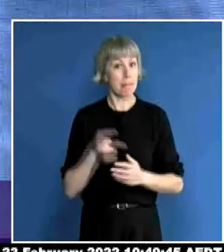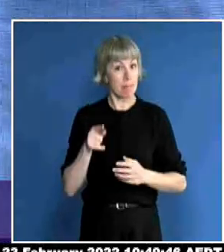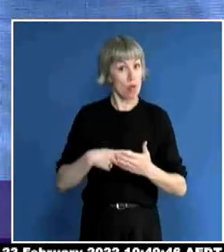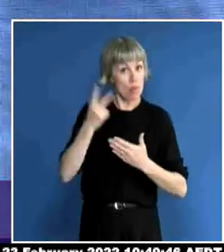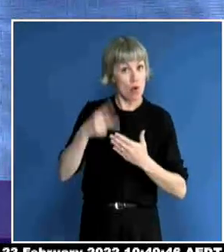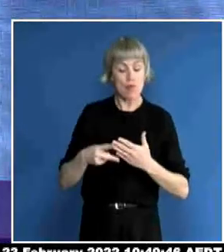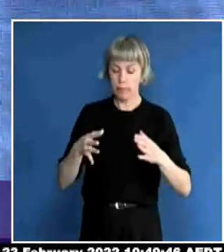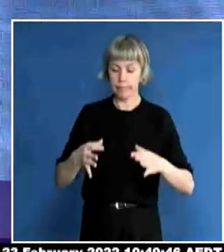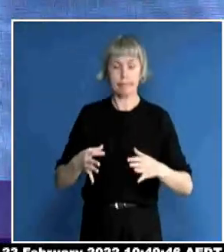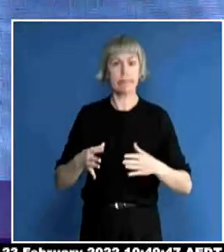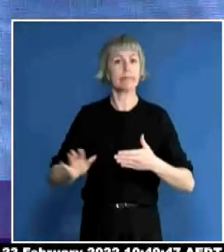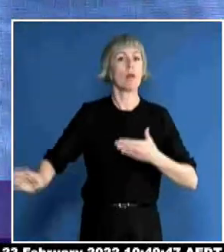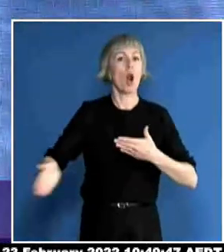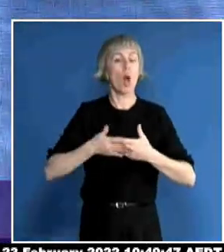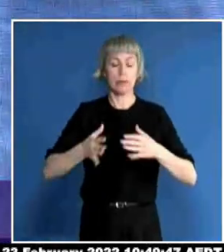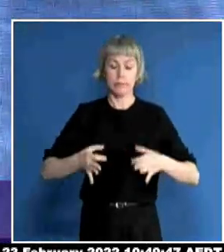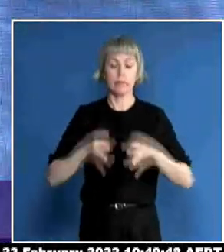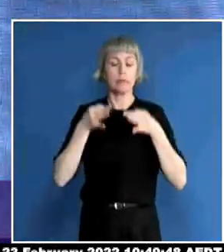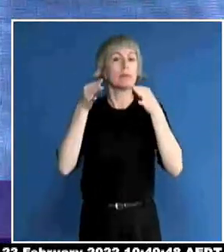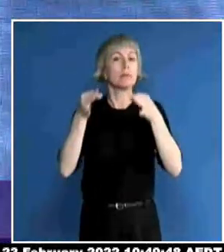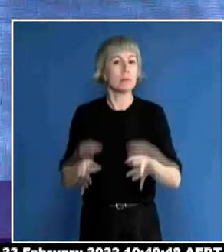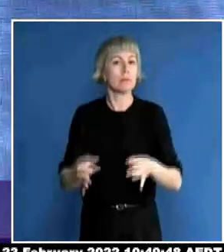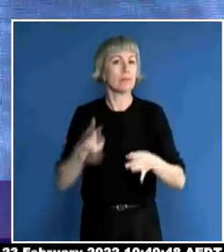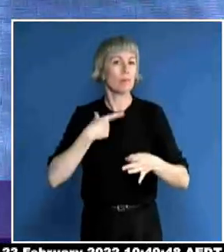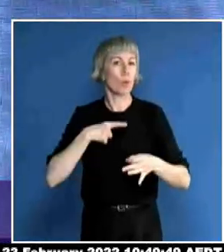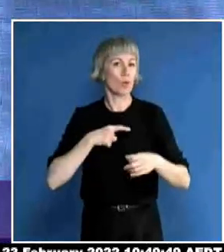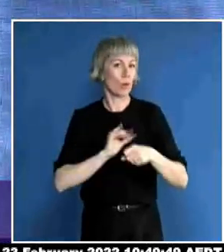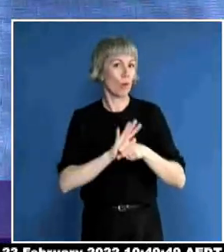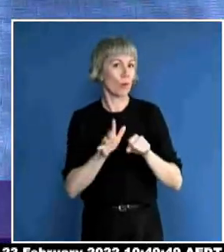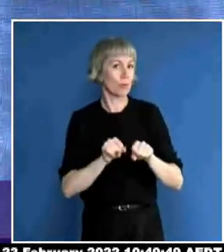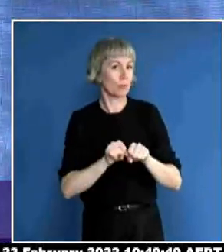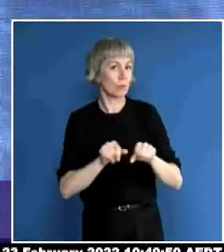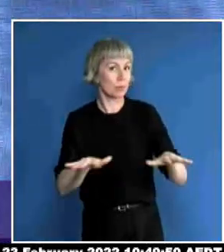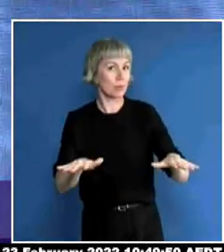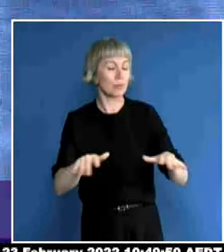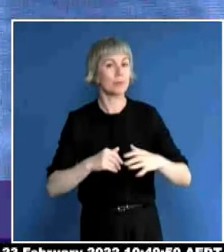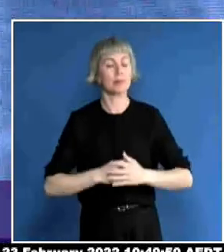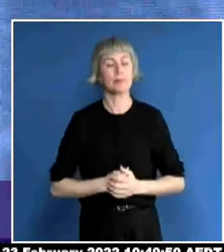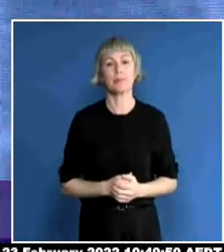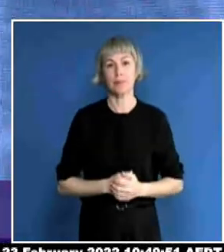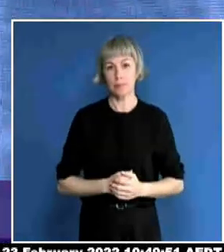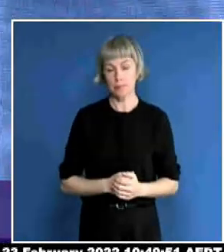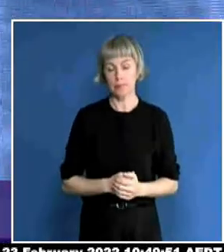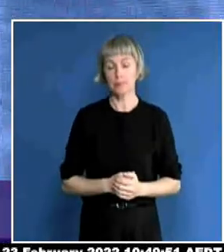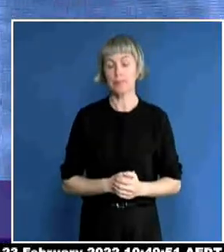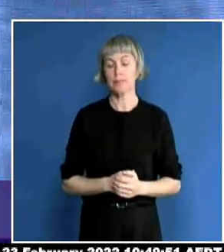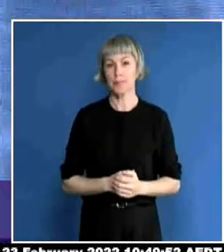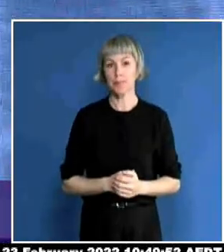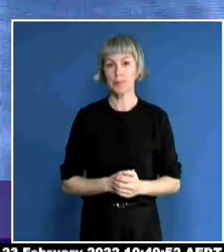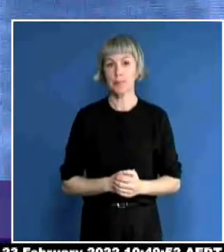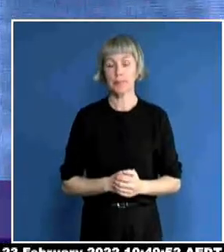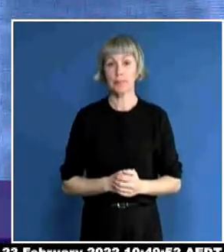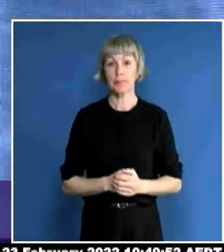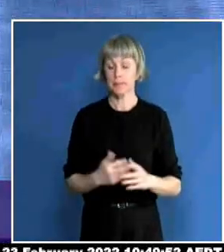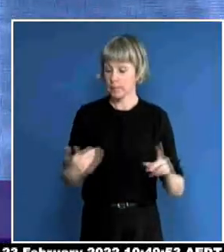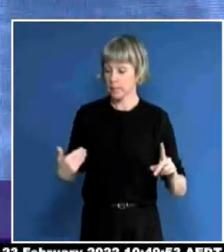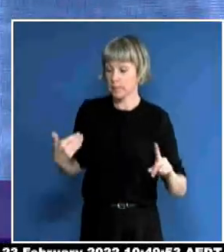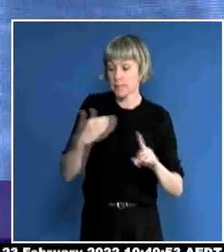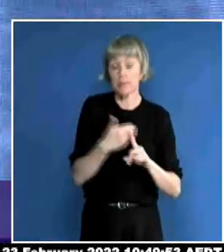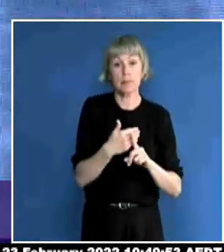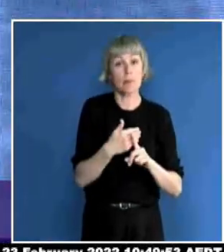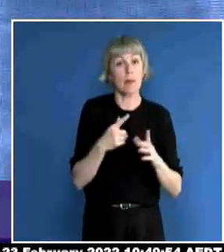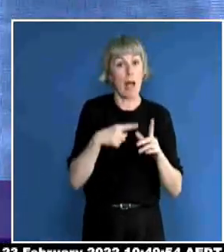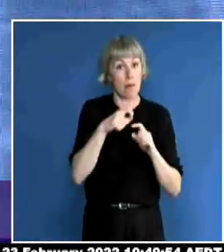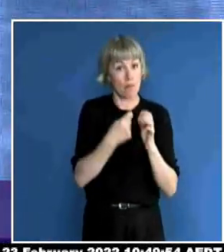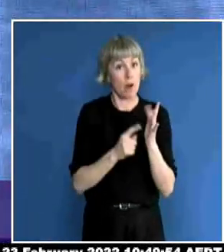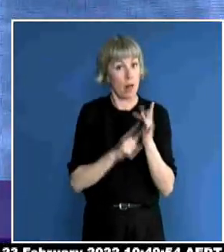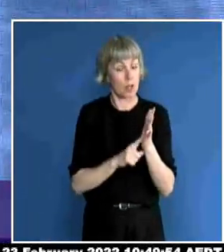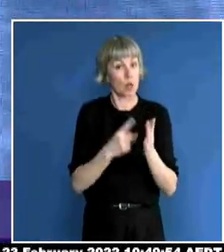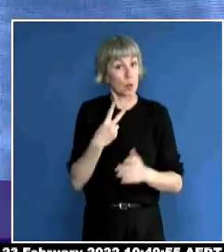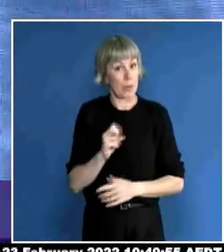imposed. For the period up to 1 April 2020, AimBig received outcome payments from the